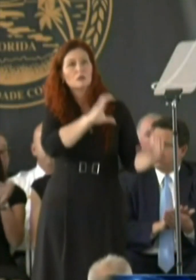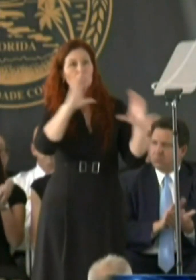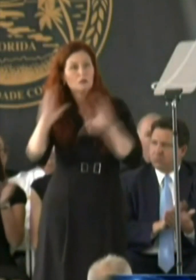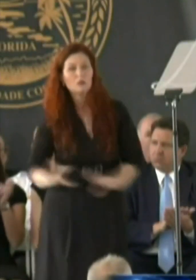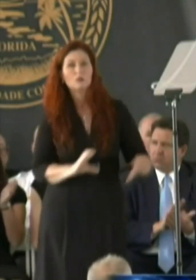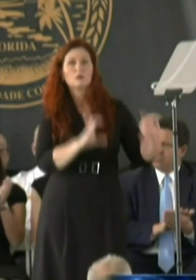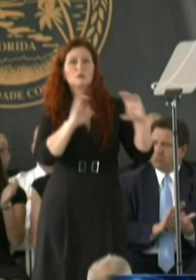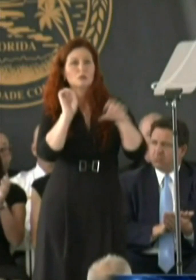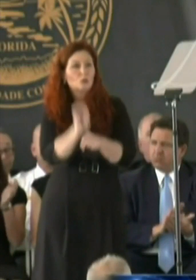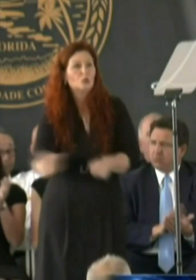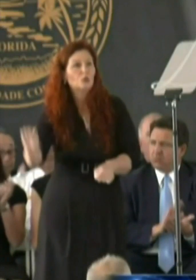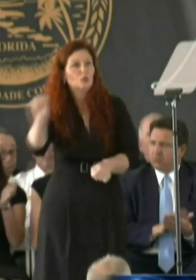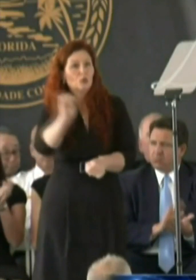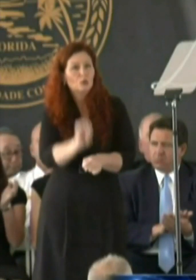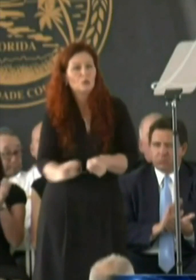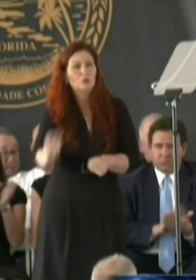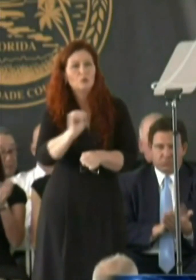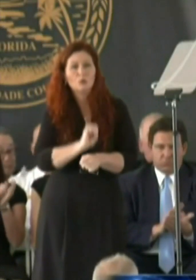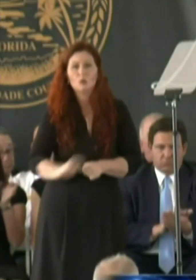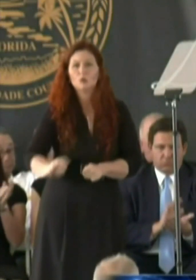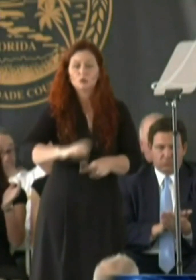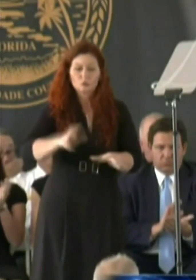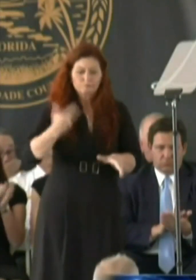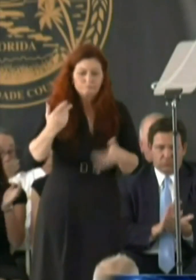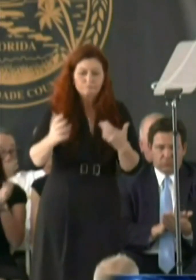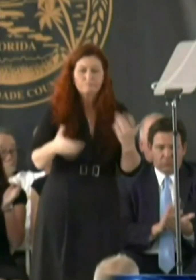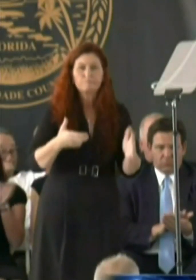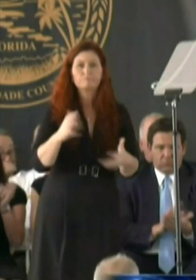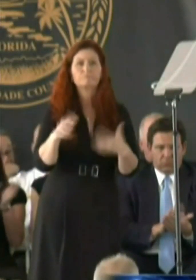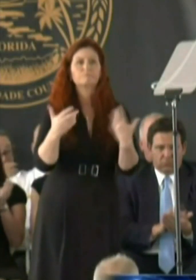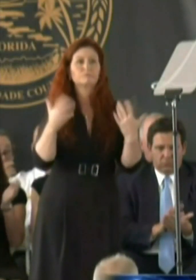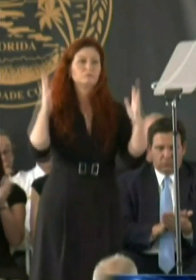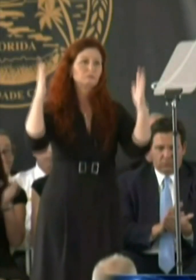AND FIRST RESPONDERS WHO